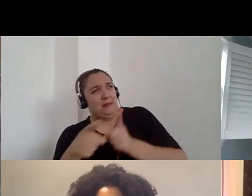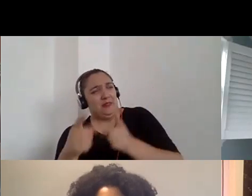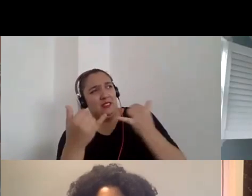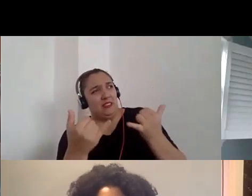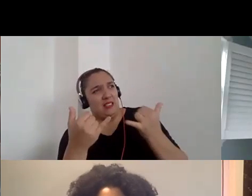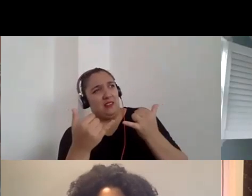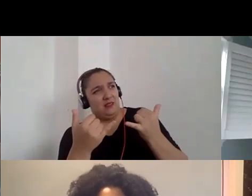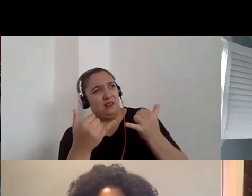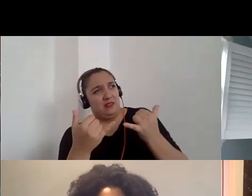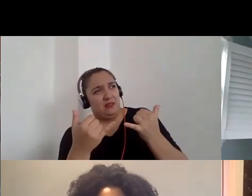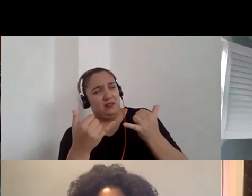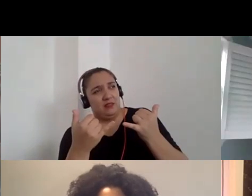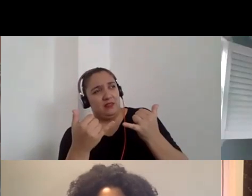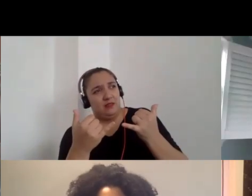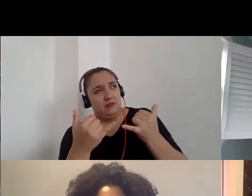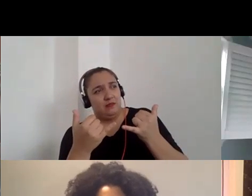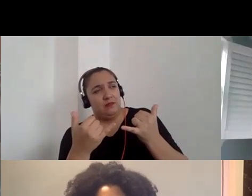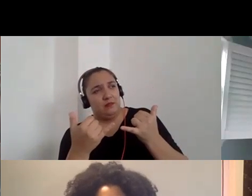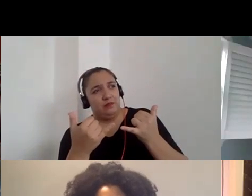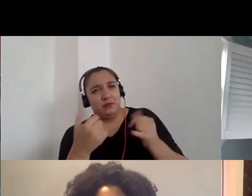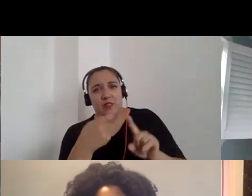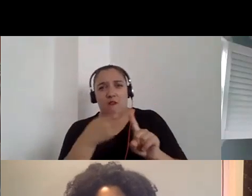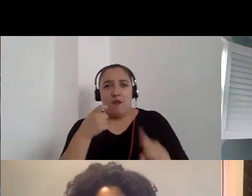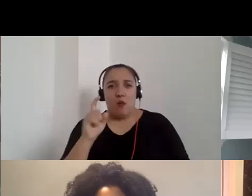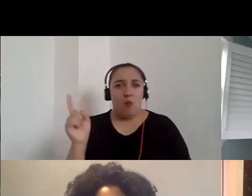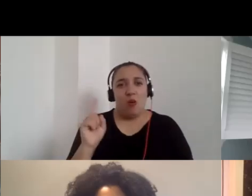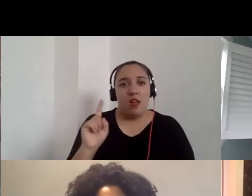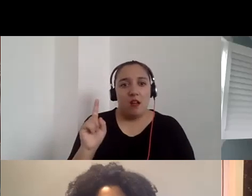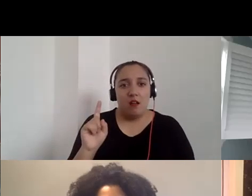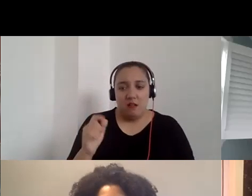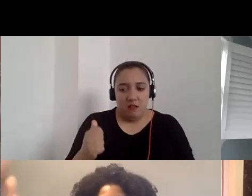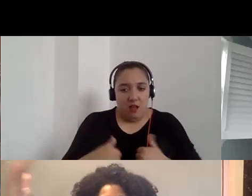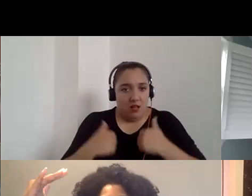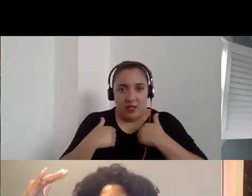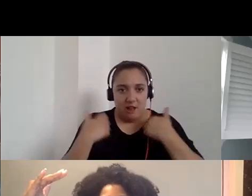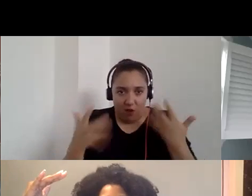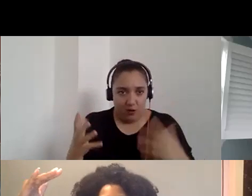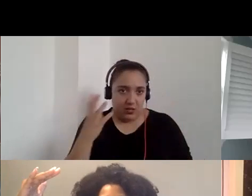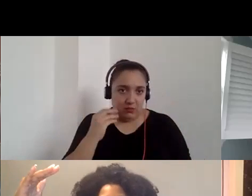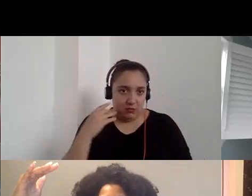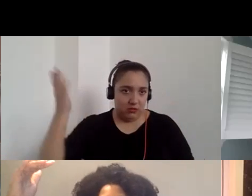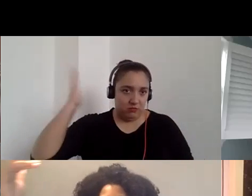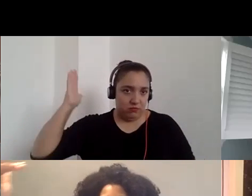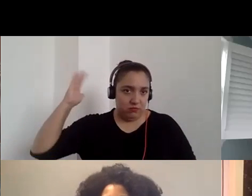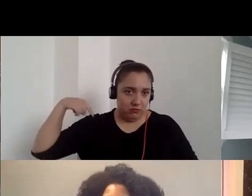byproducts of the world that we were already living in. Yep. >> So it's -- to me it's more about